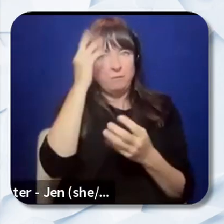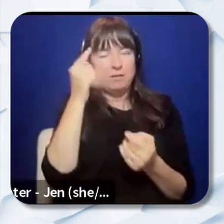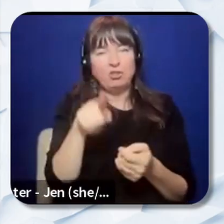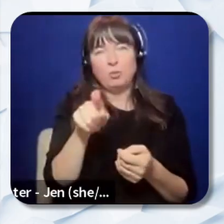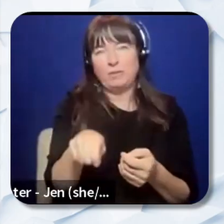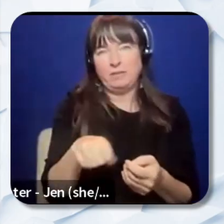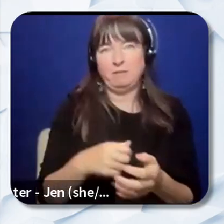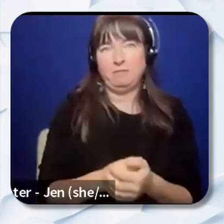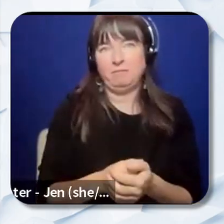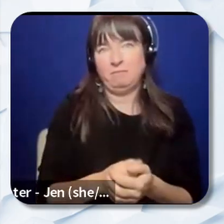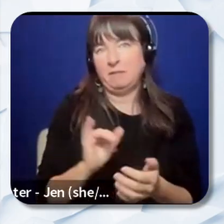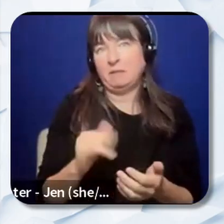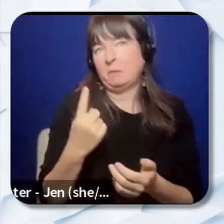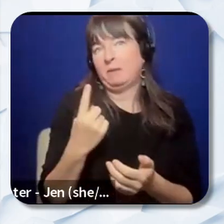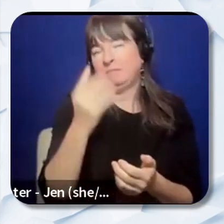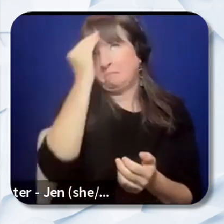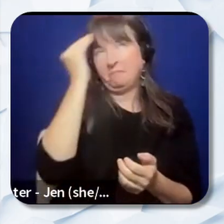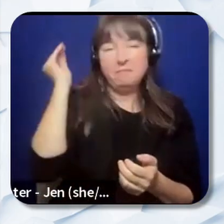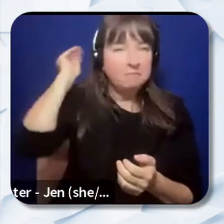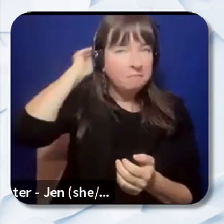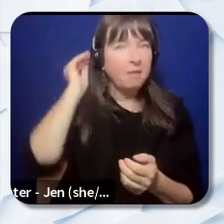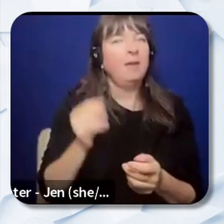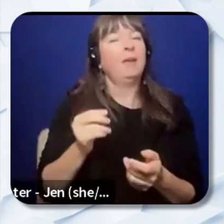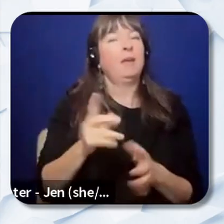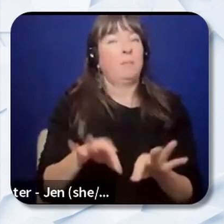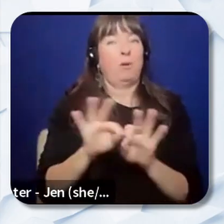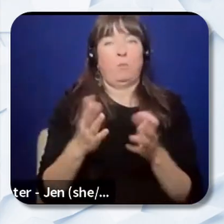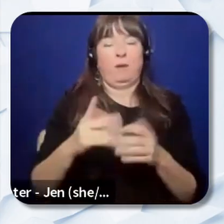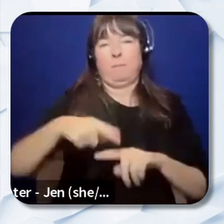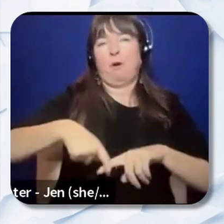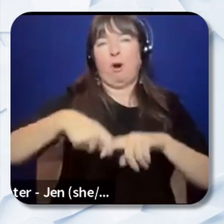my little takeaways just pause and actually be intentional in that moment. And that moment could